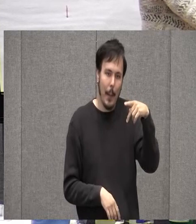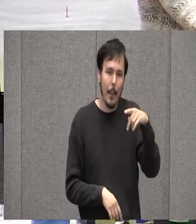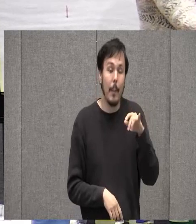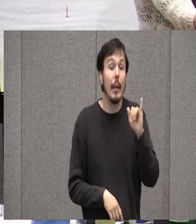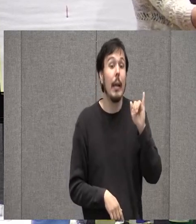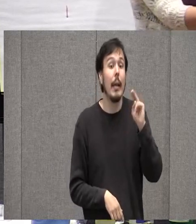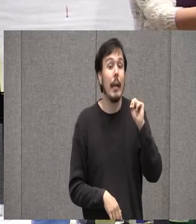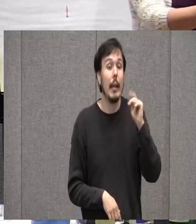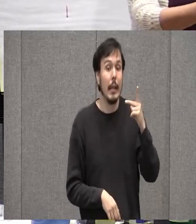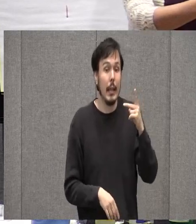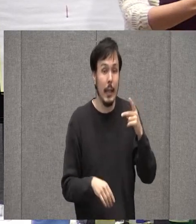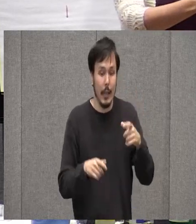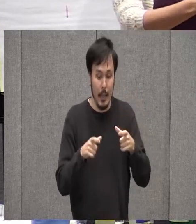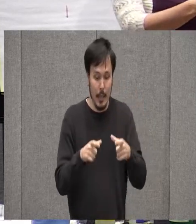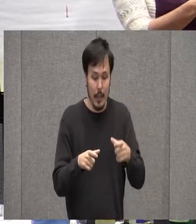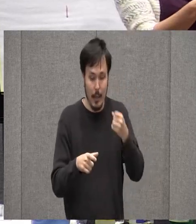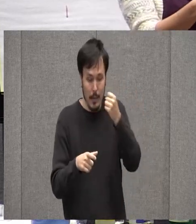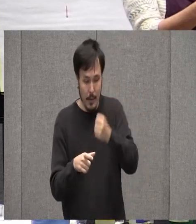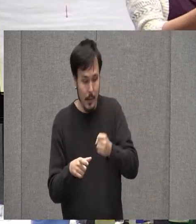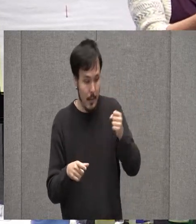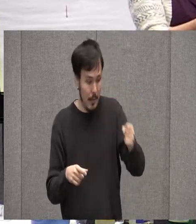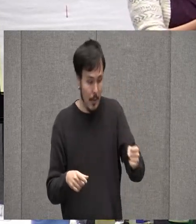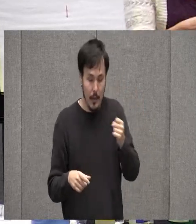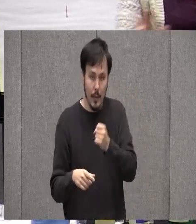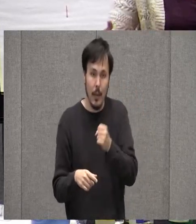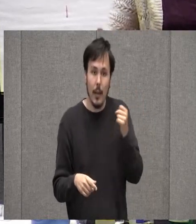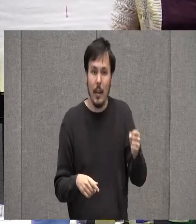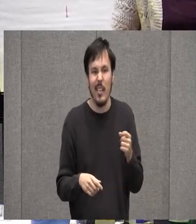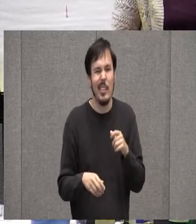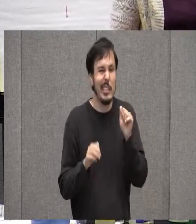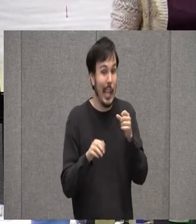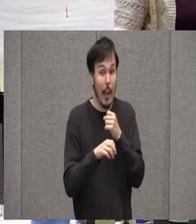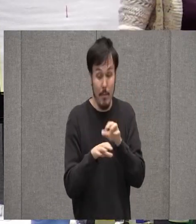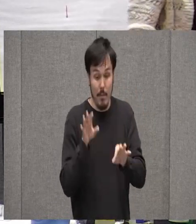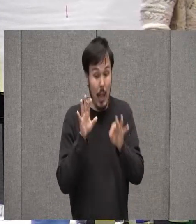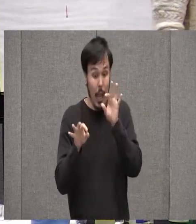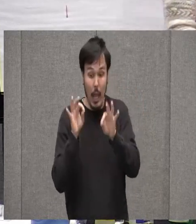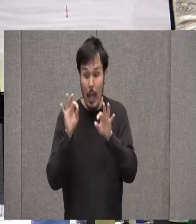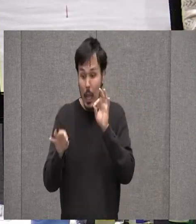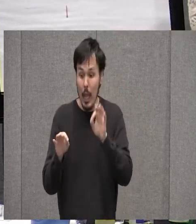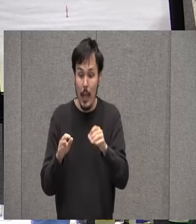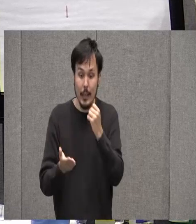You can find little stamps and impression makers all over your house that you can use.